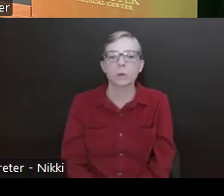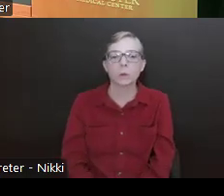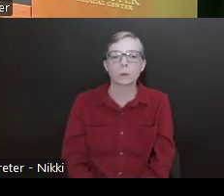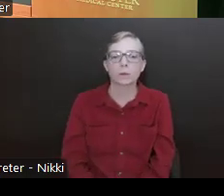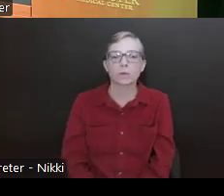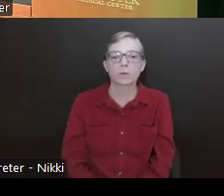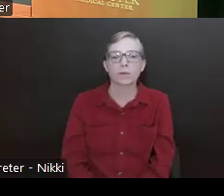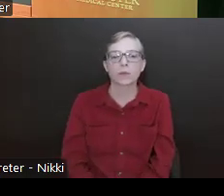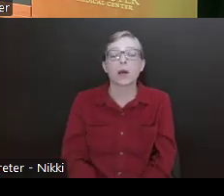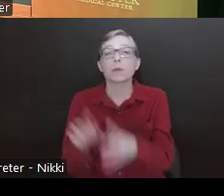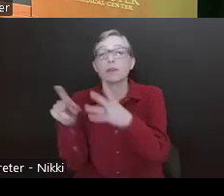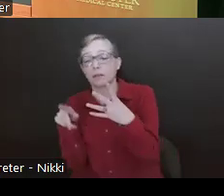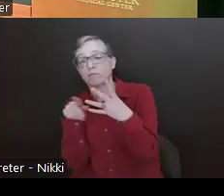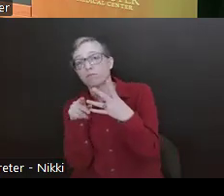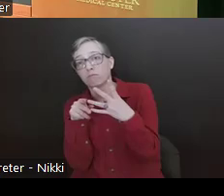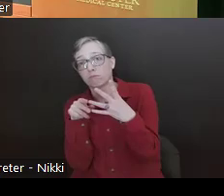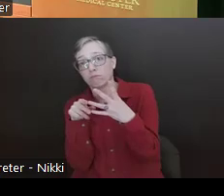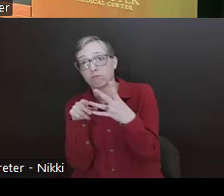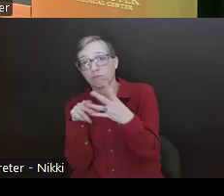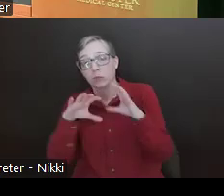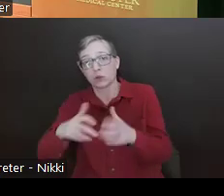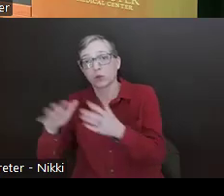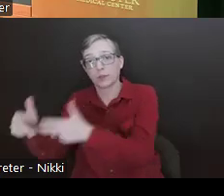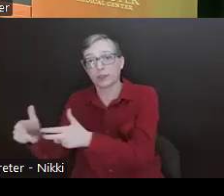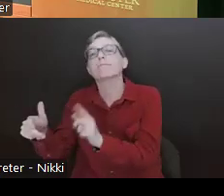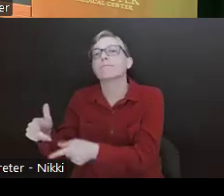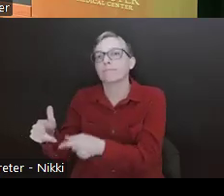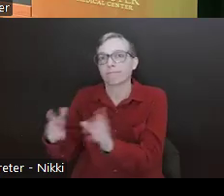severe group that's when you start to see suicidal ideation that's when you start to see depressed